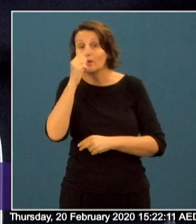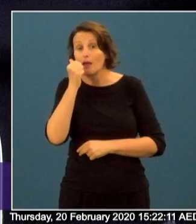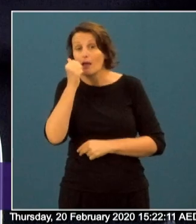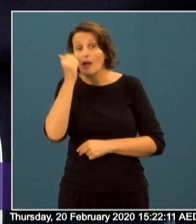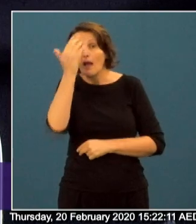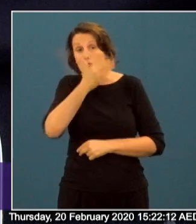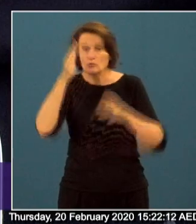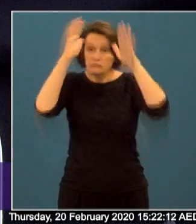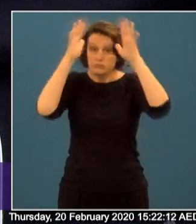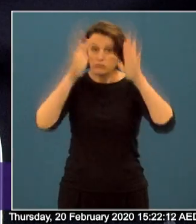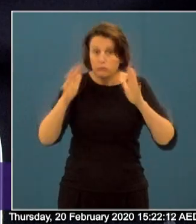were actually appropriate for their needs.